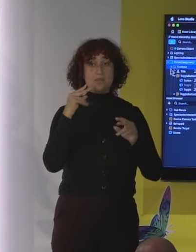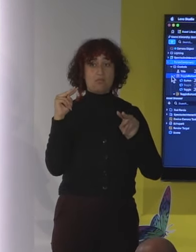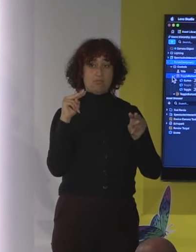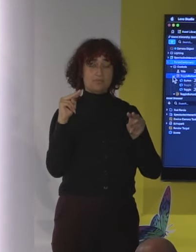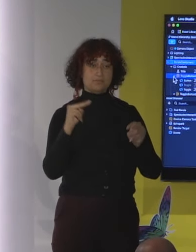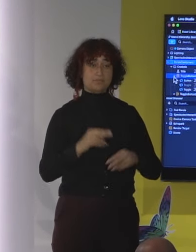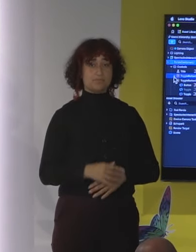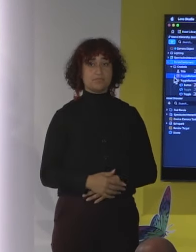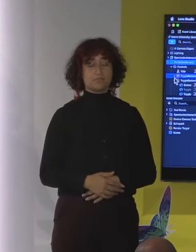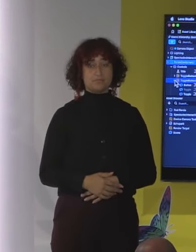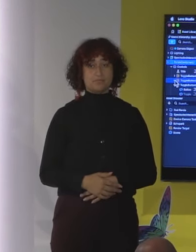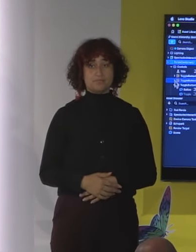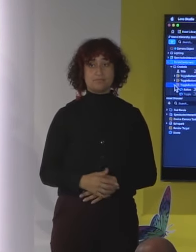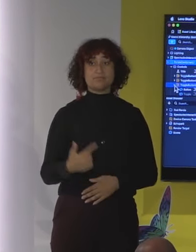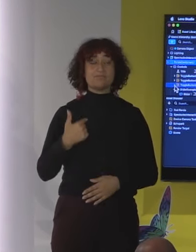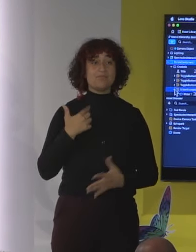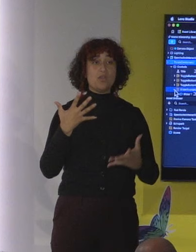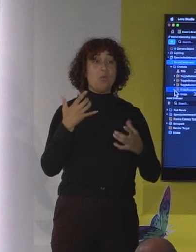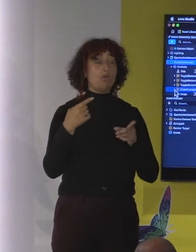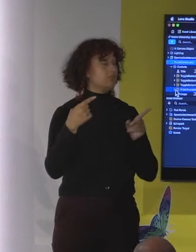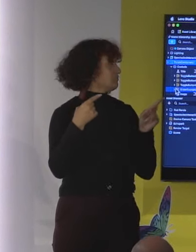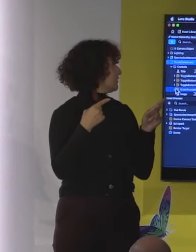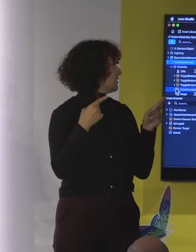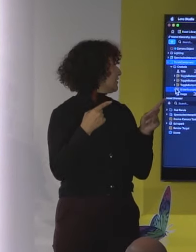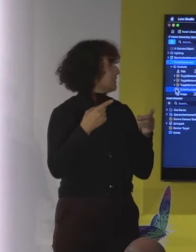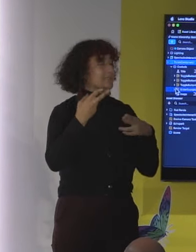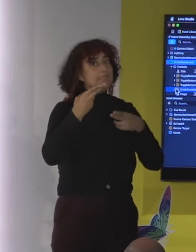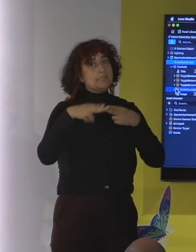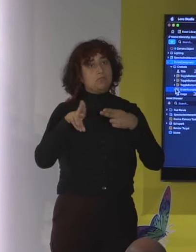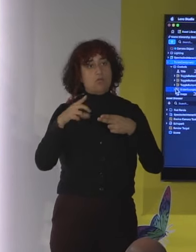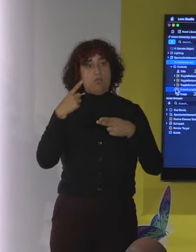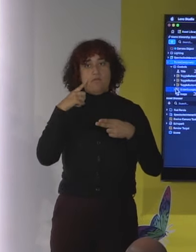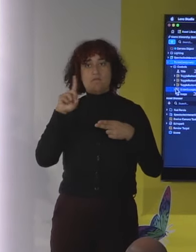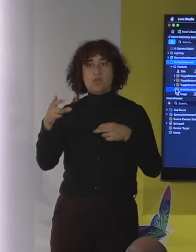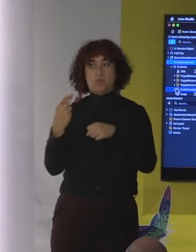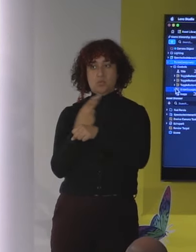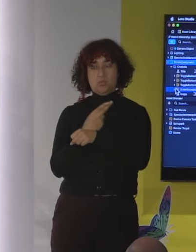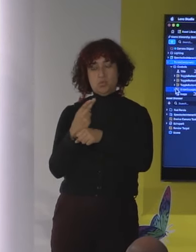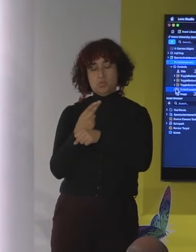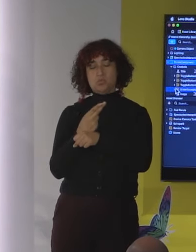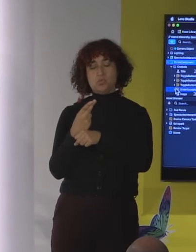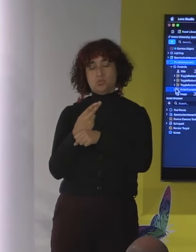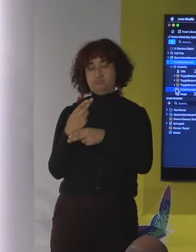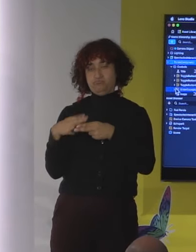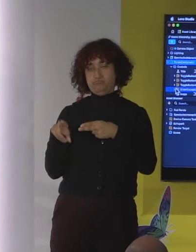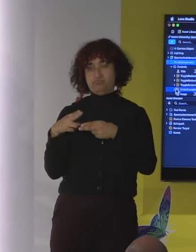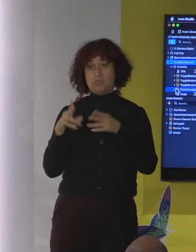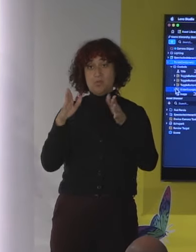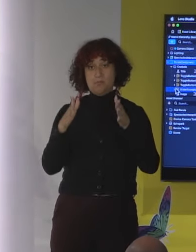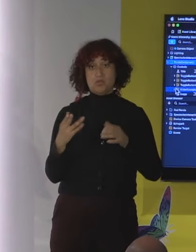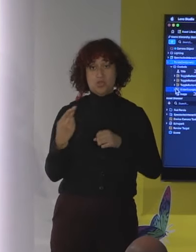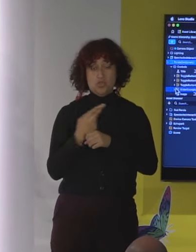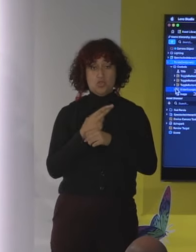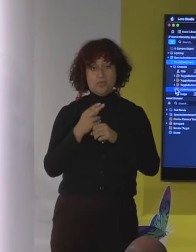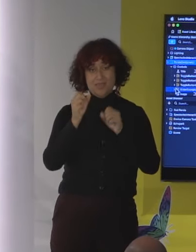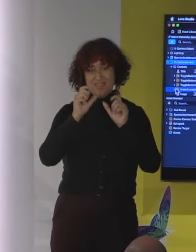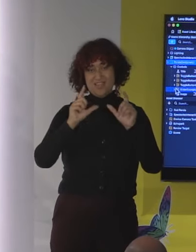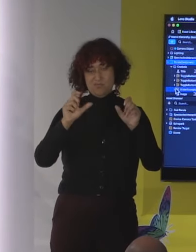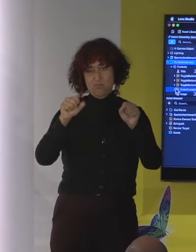And I want this to be as simple for the user, the person using this lens, as possible.